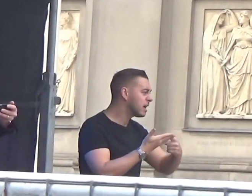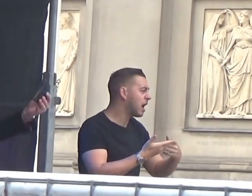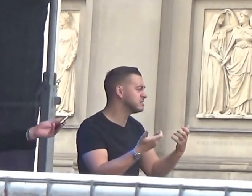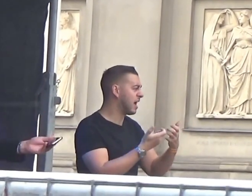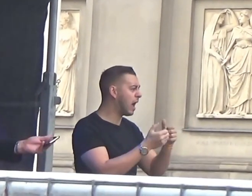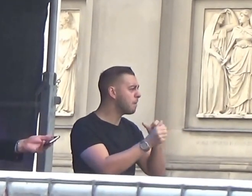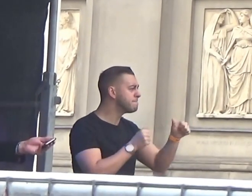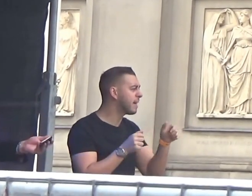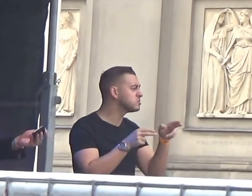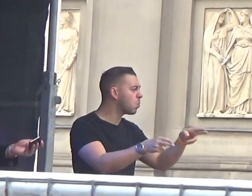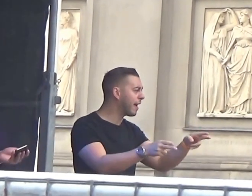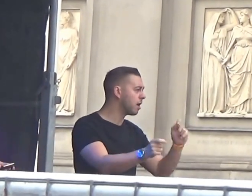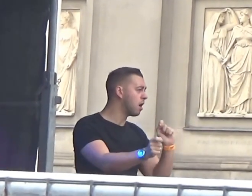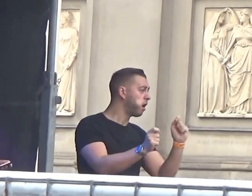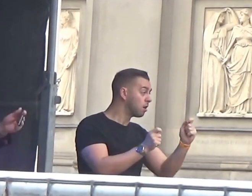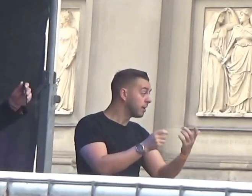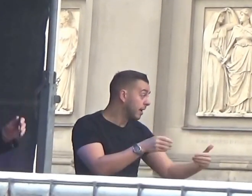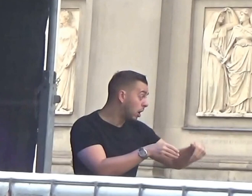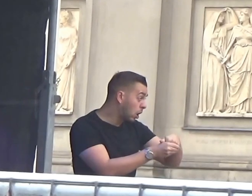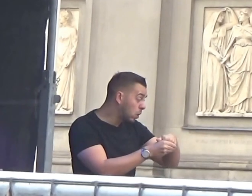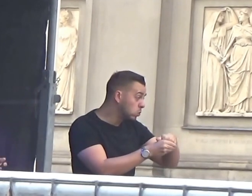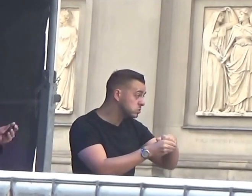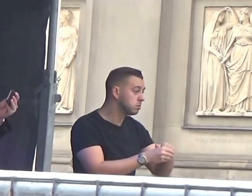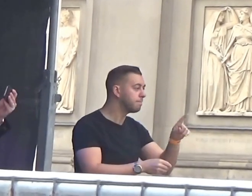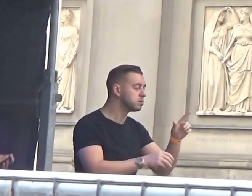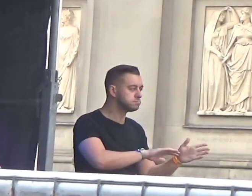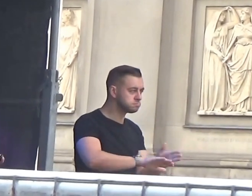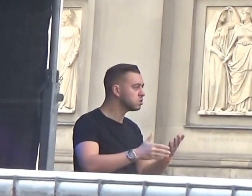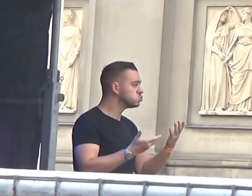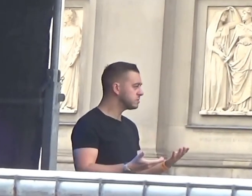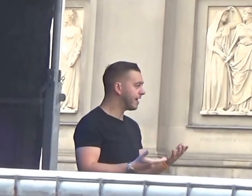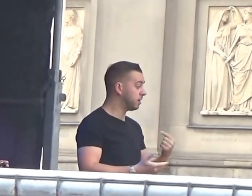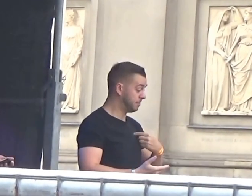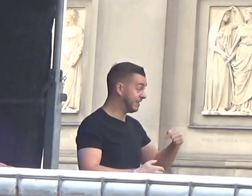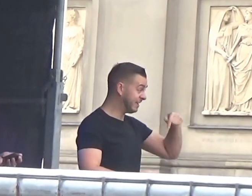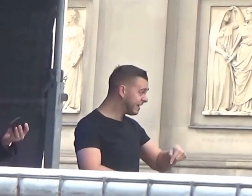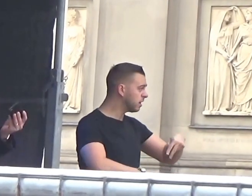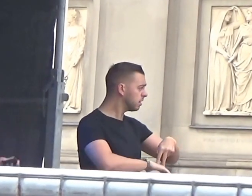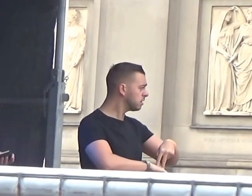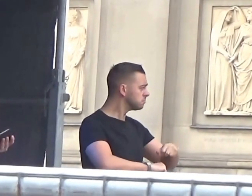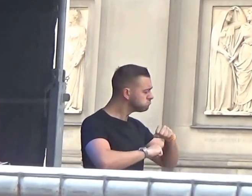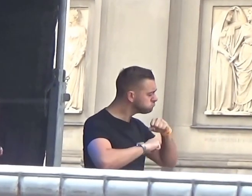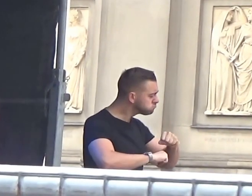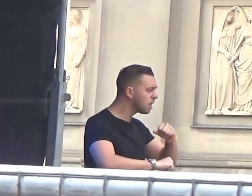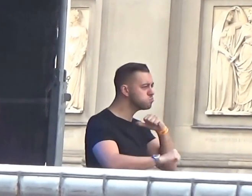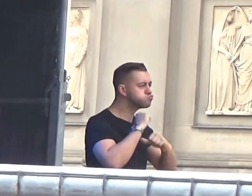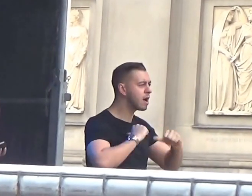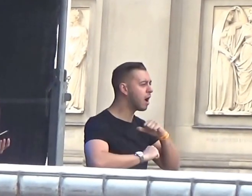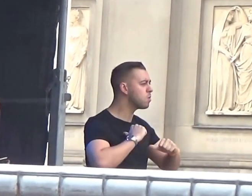the best way to be inclusive, but today I’m standing here to say how proud I am to be